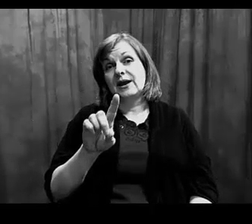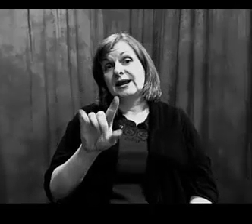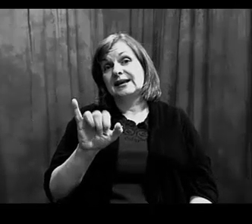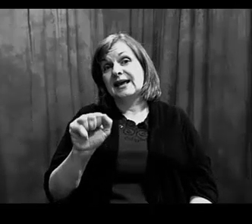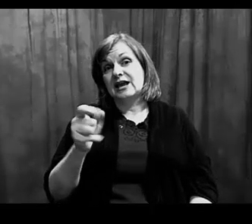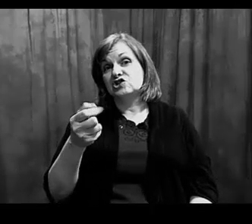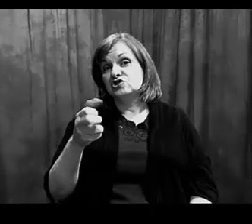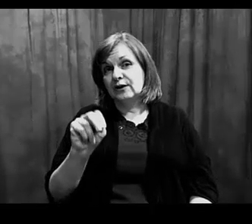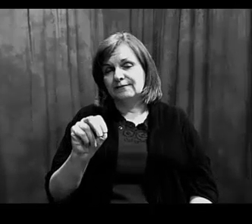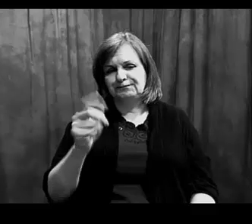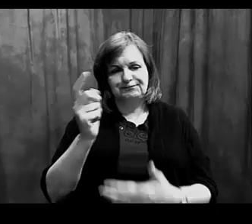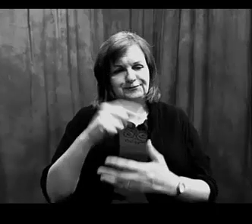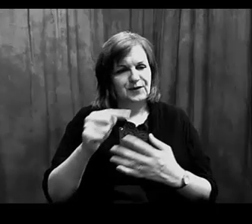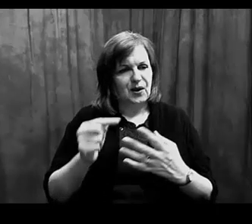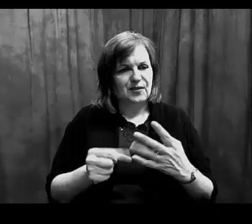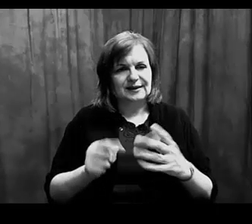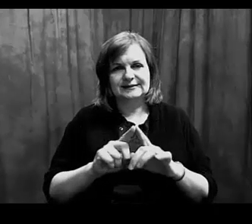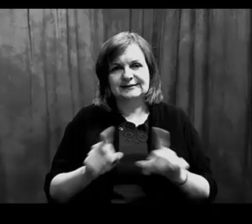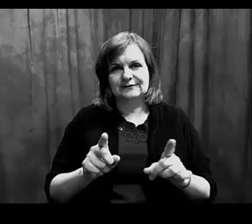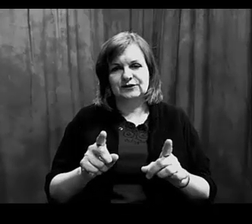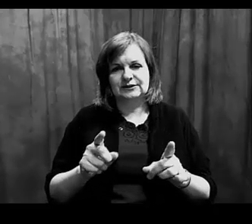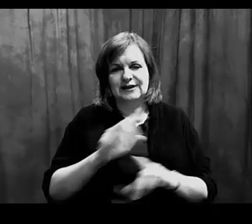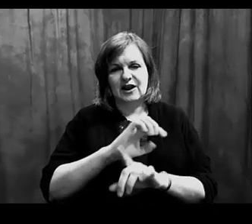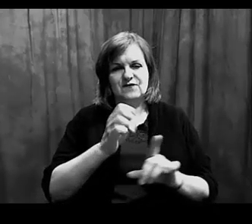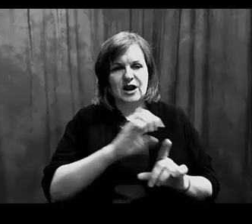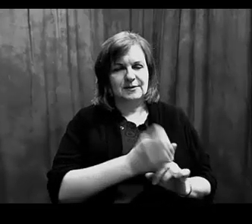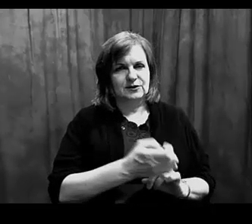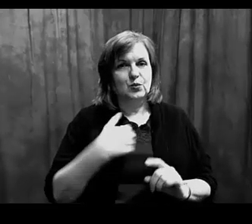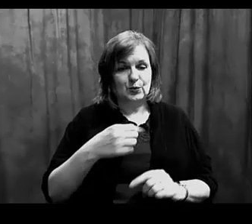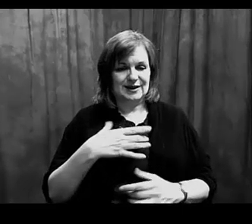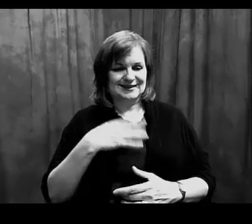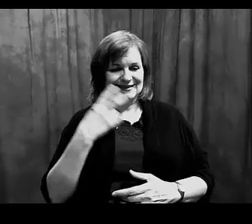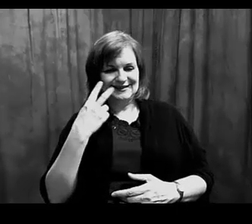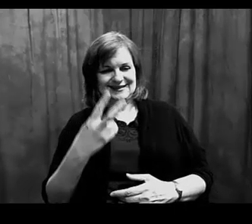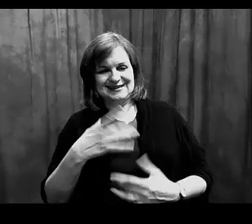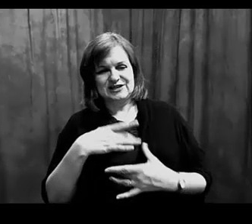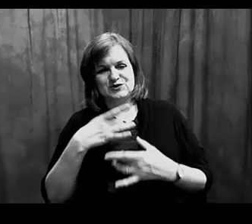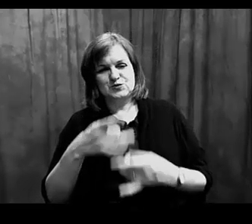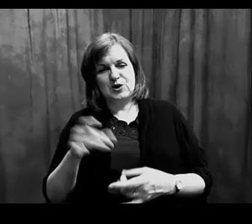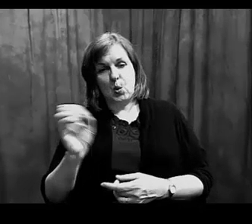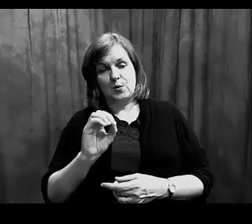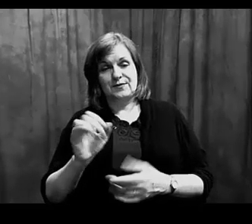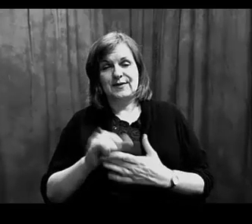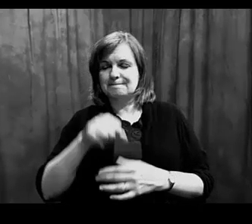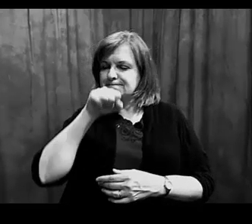archaea are something referred to as extremophiles